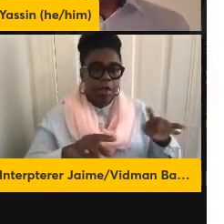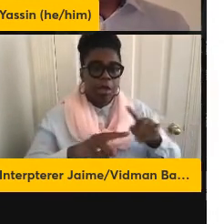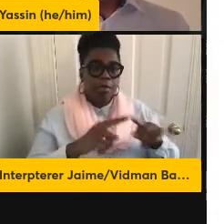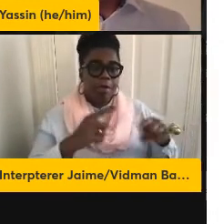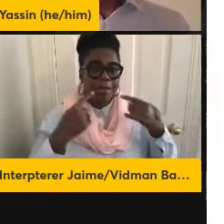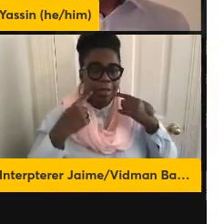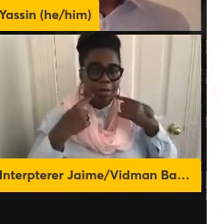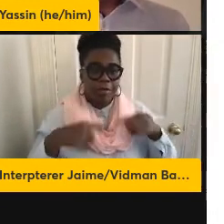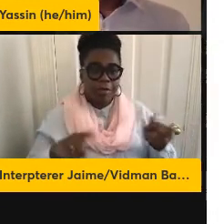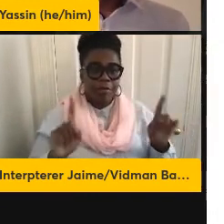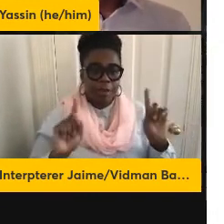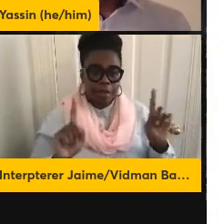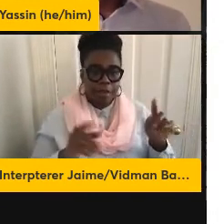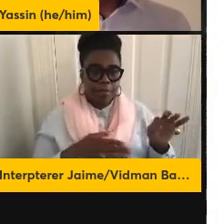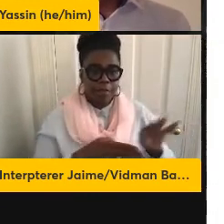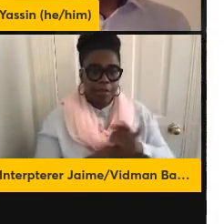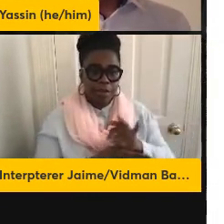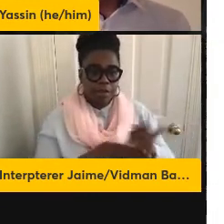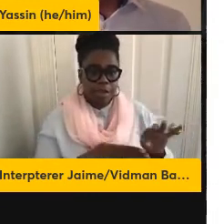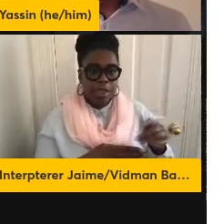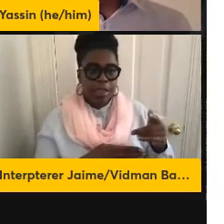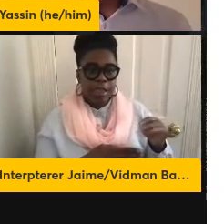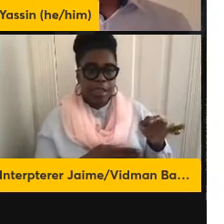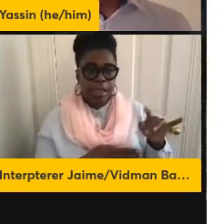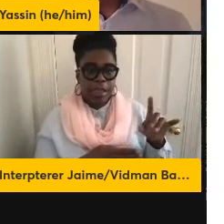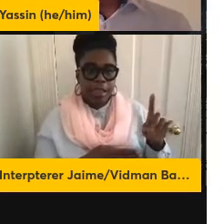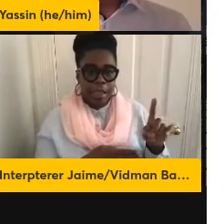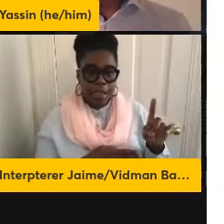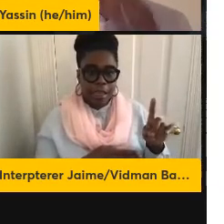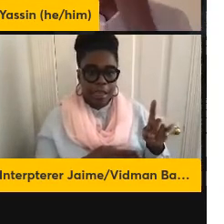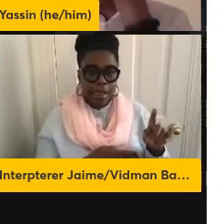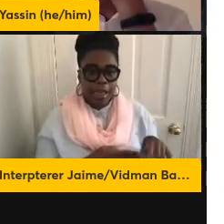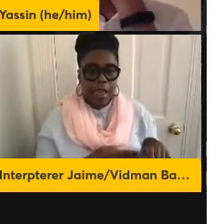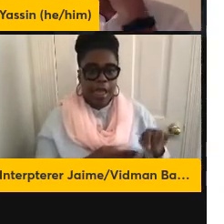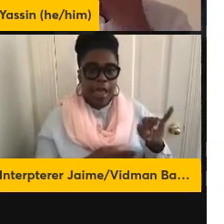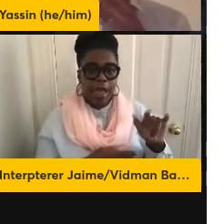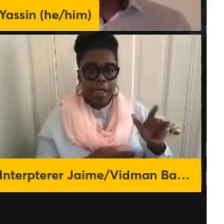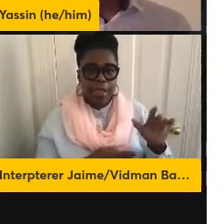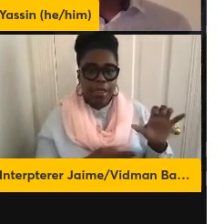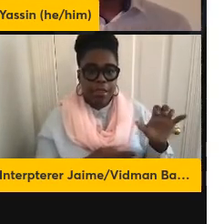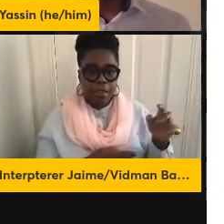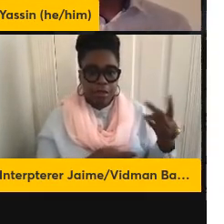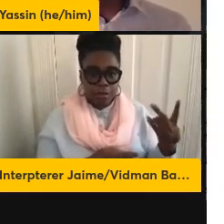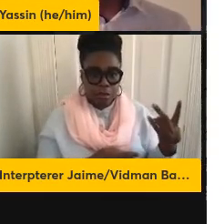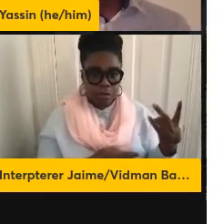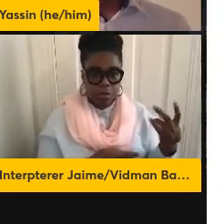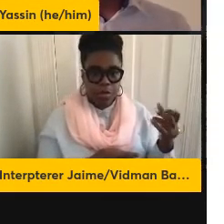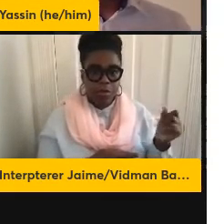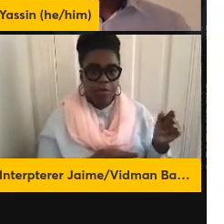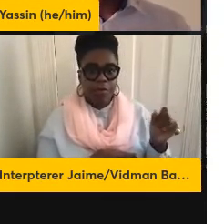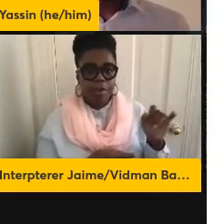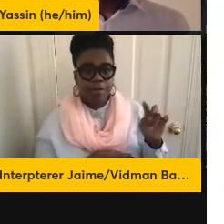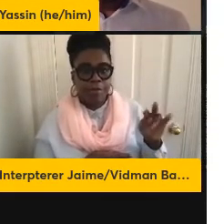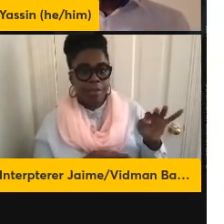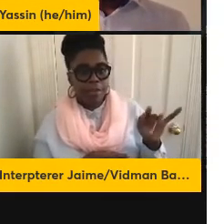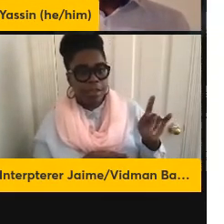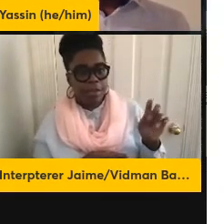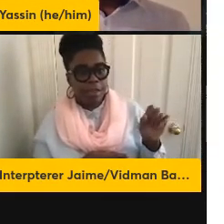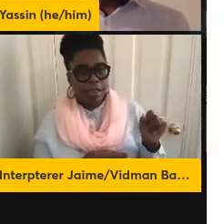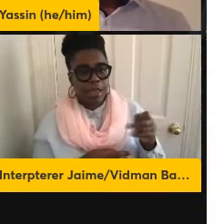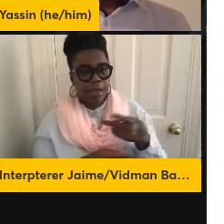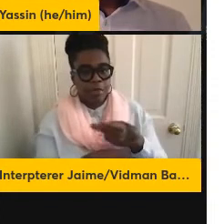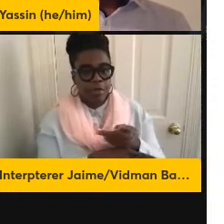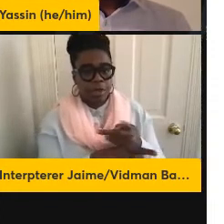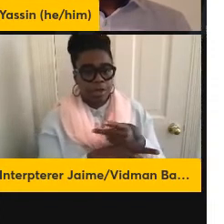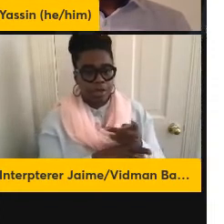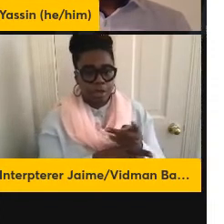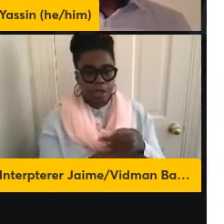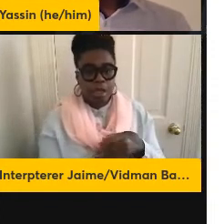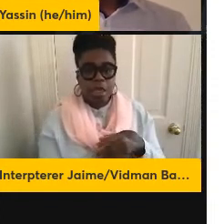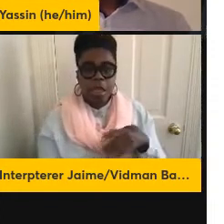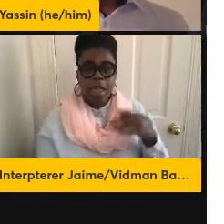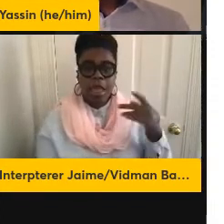is why in the gated IOC tools we checked for actually for effective cytokine production. And we looked for IO 13. And one